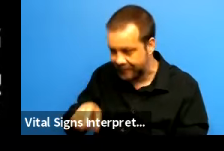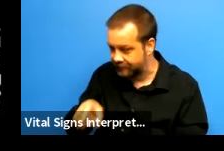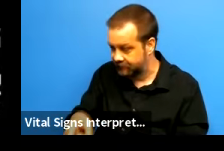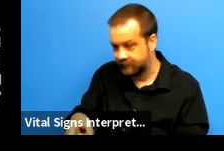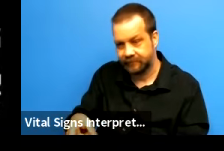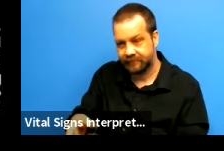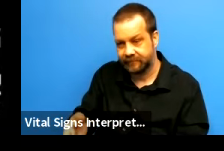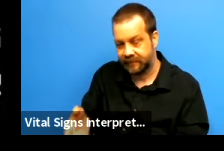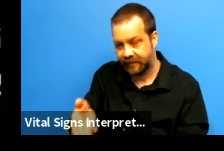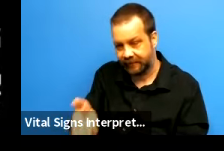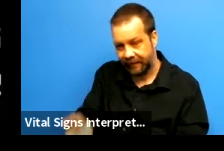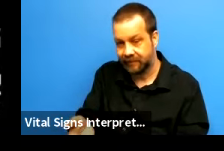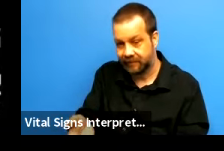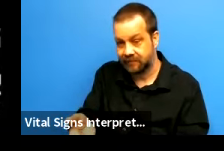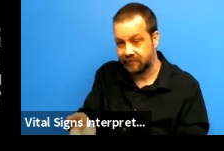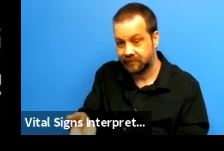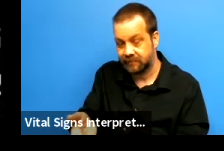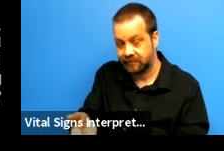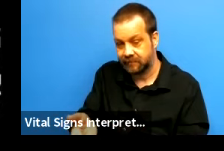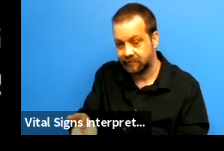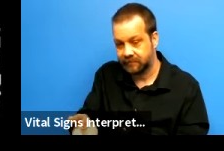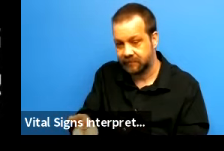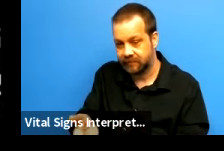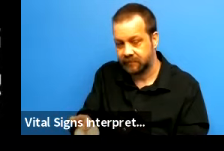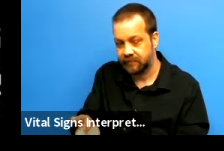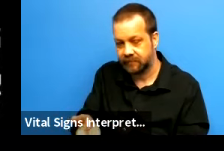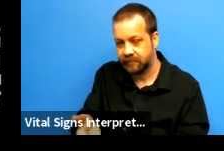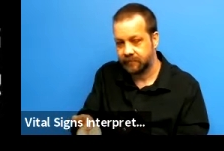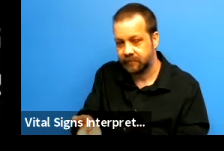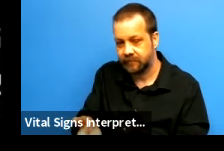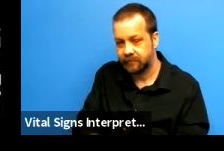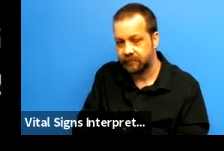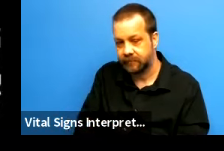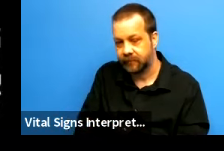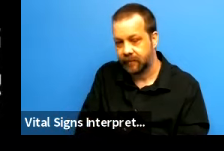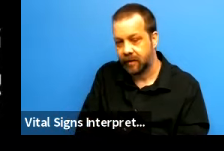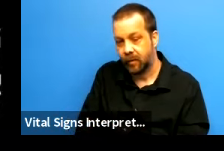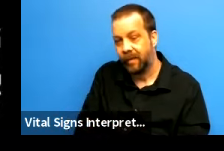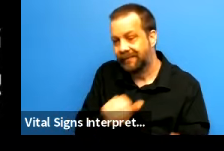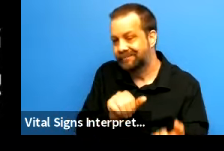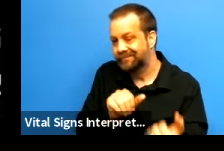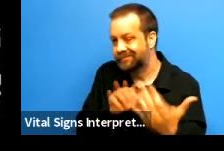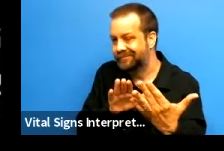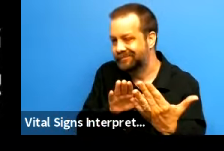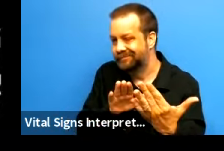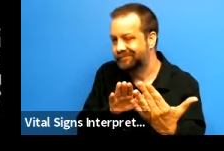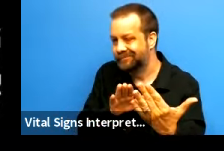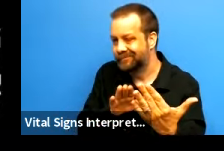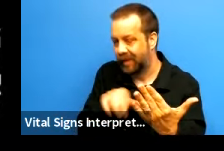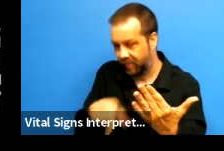they're going to need an accessible parking space. I will say we have definitely seen those spaces taken up